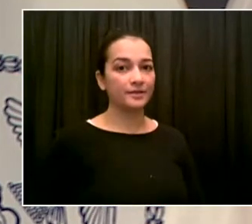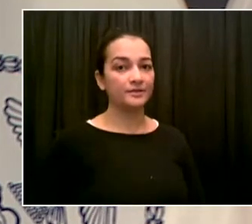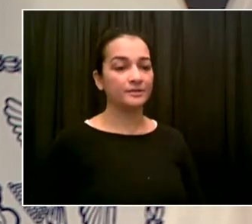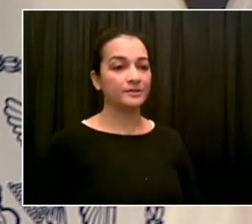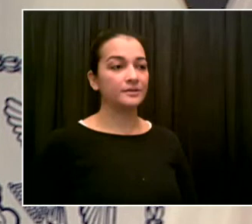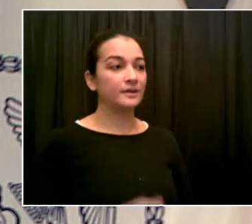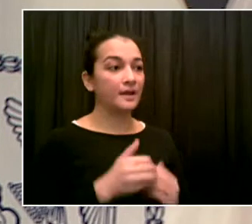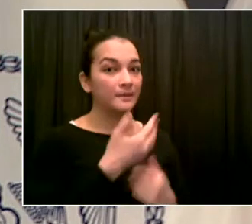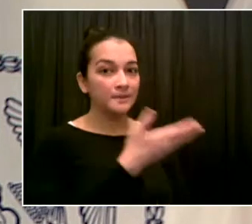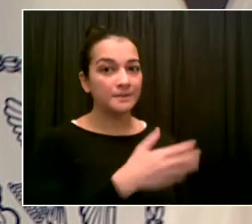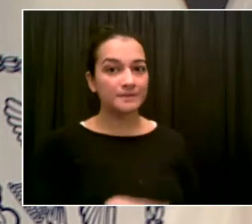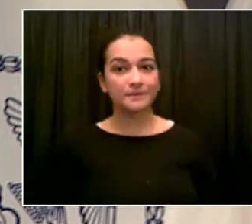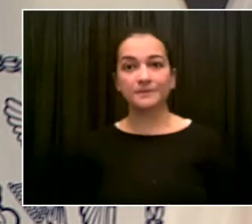QUESTION .